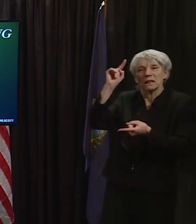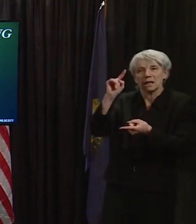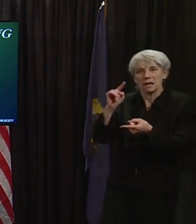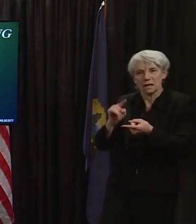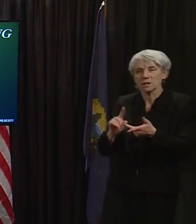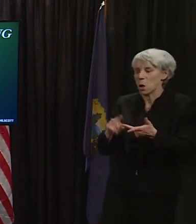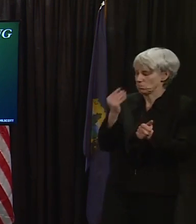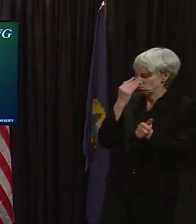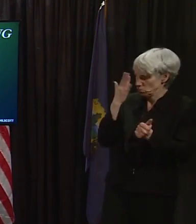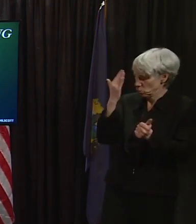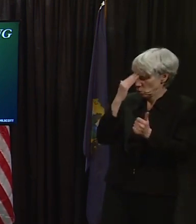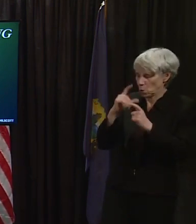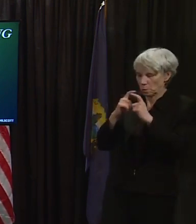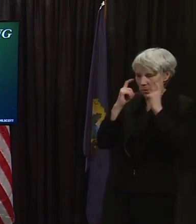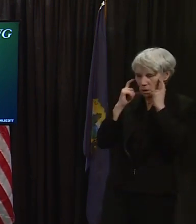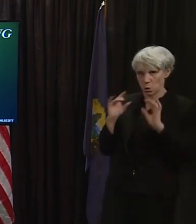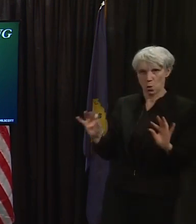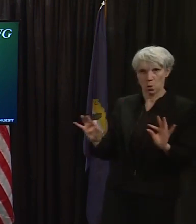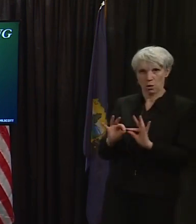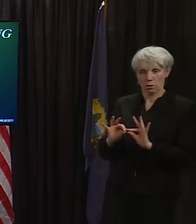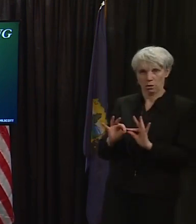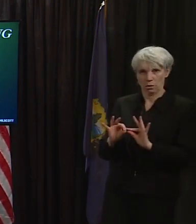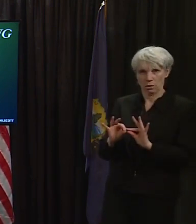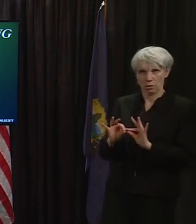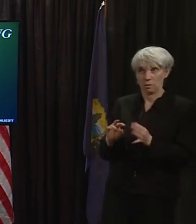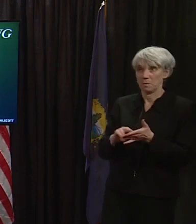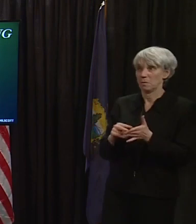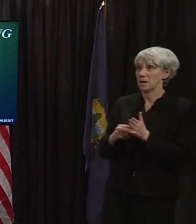They're still hard, but we are in a different place now.